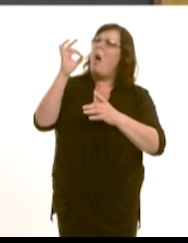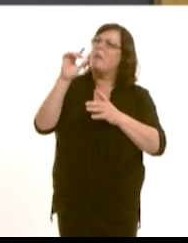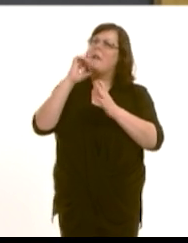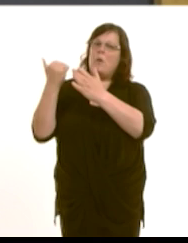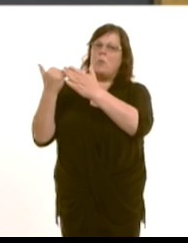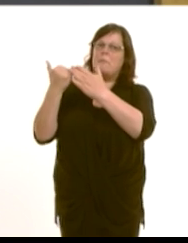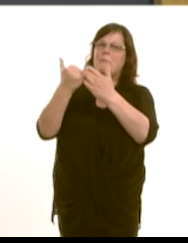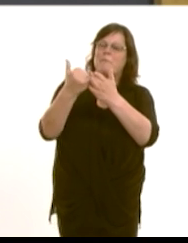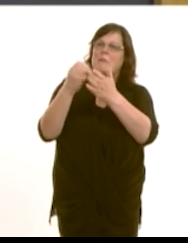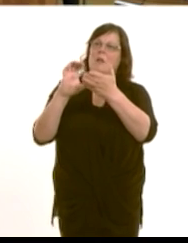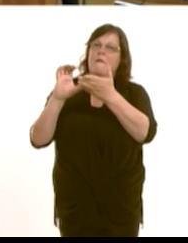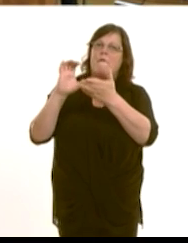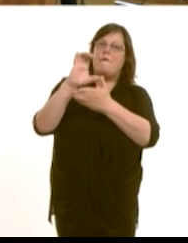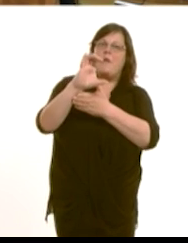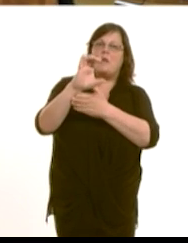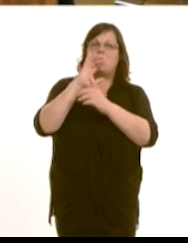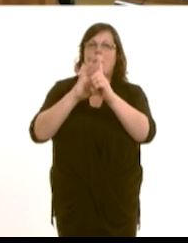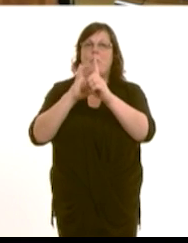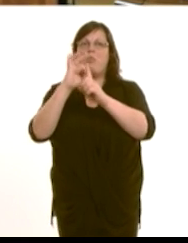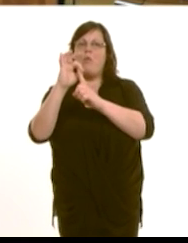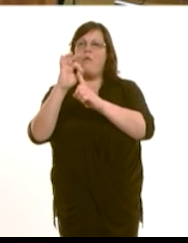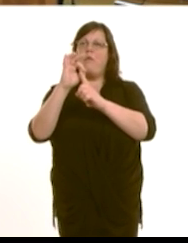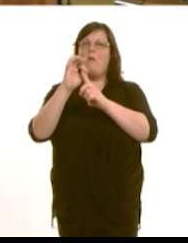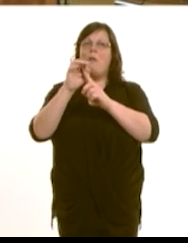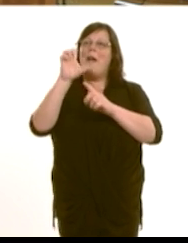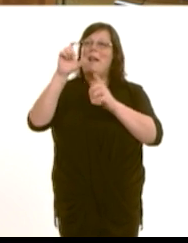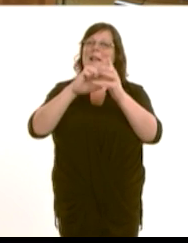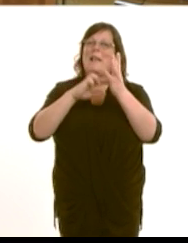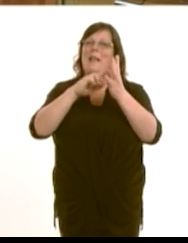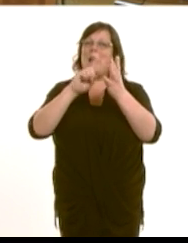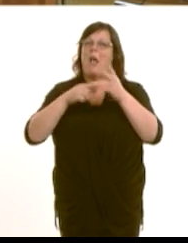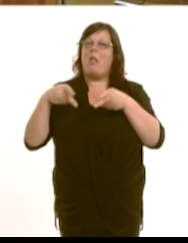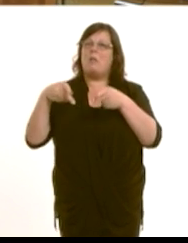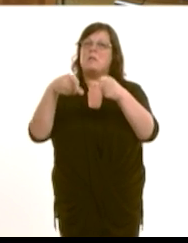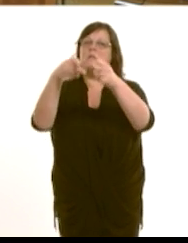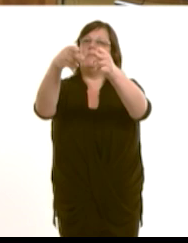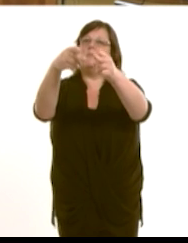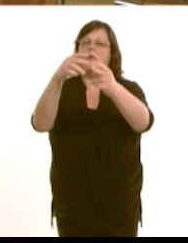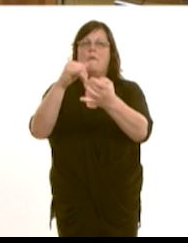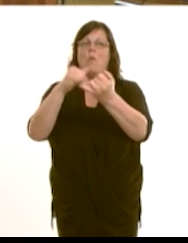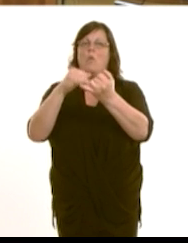the infrastructure of south-east Wales. Carwyn Jones: With waterways, I think itís more a case of their potential for tourism.